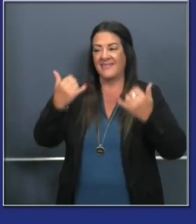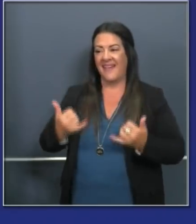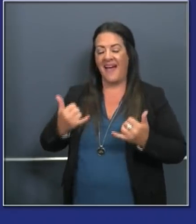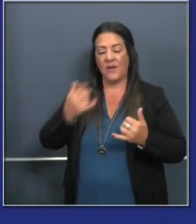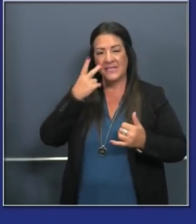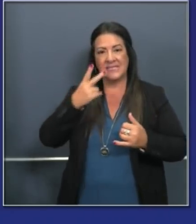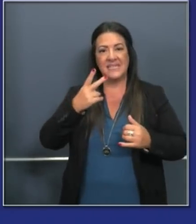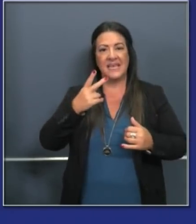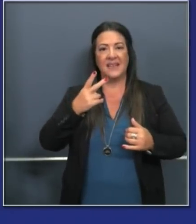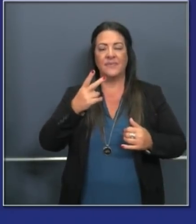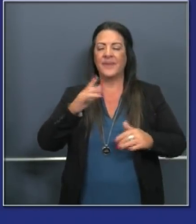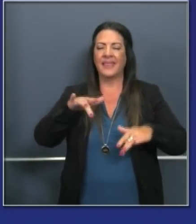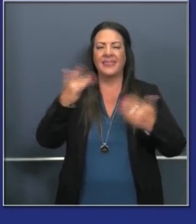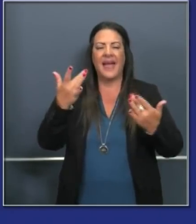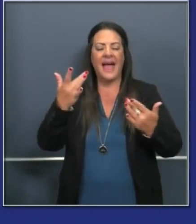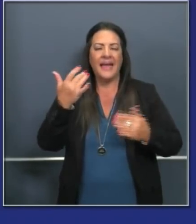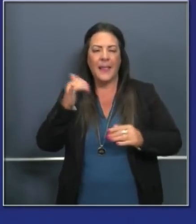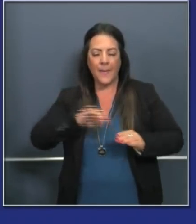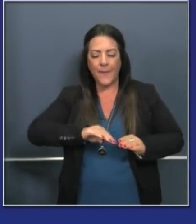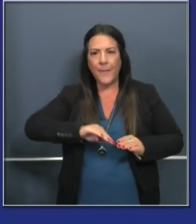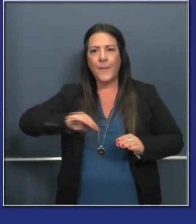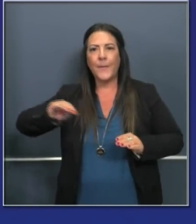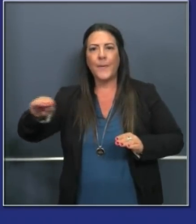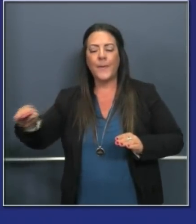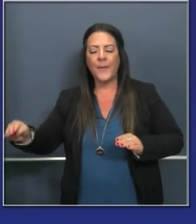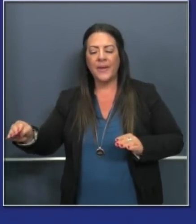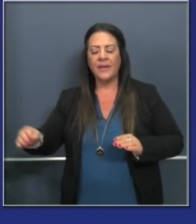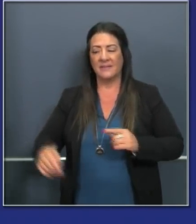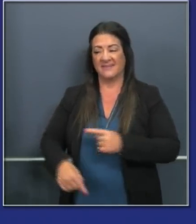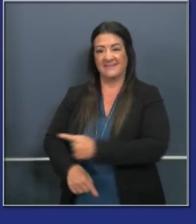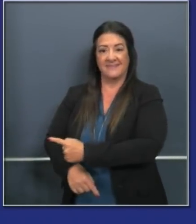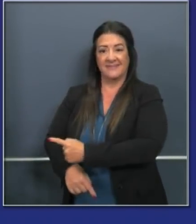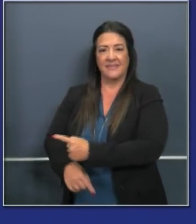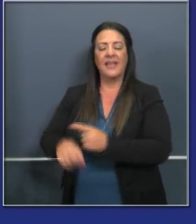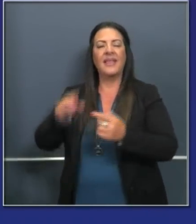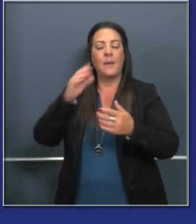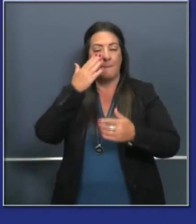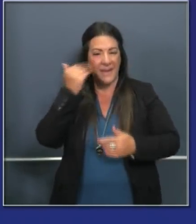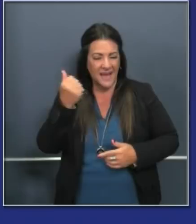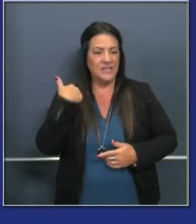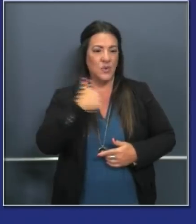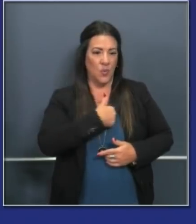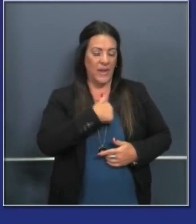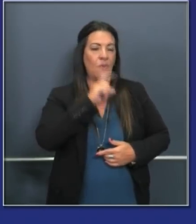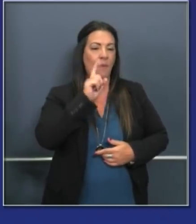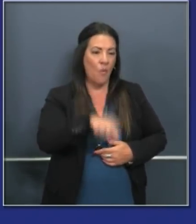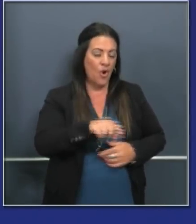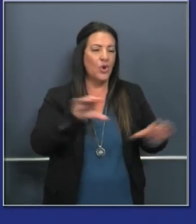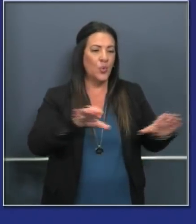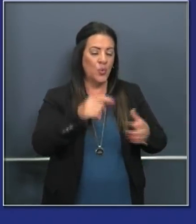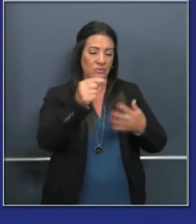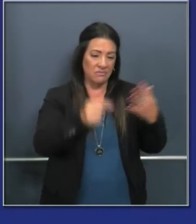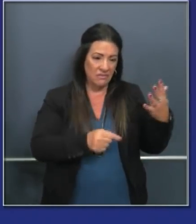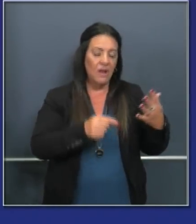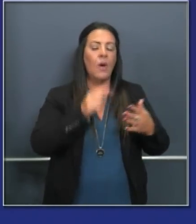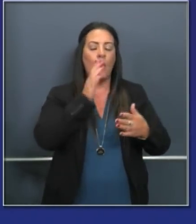FACE MASK, ALLOWED US TO PREPARE PROTECT AND PROMOTE AS WE PUT ON THE SLIDE IT DIFFERENT OUTCOME AND AS A CONSEQUENCE BECAUSE OF THE